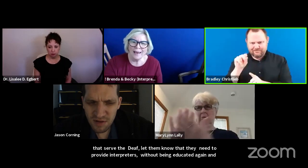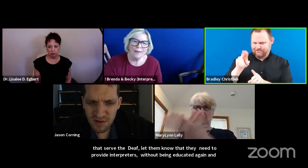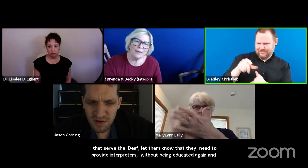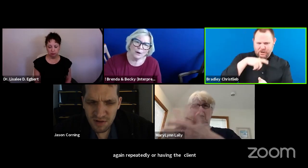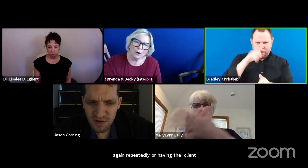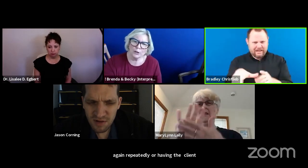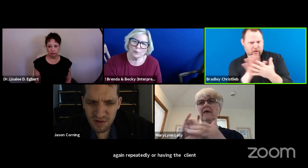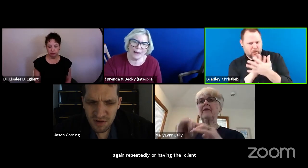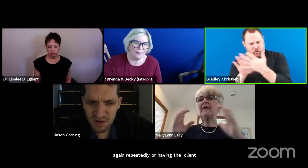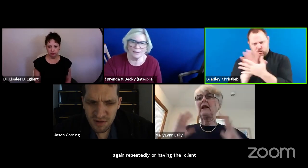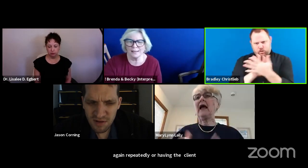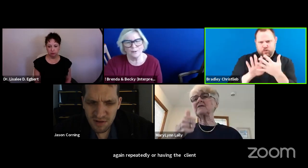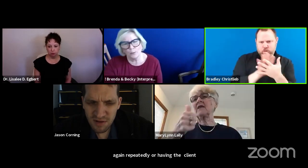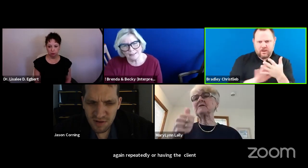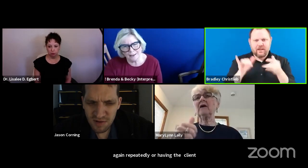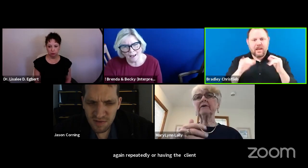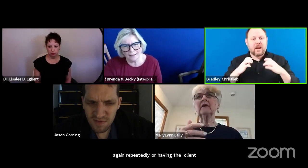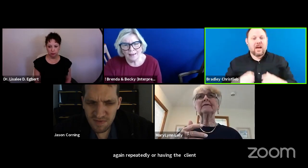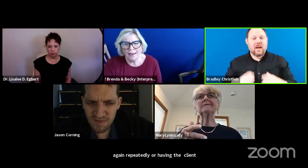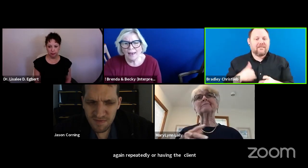And then they argue back and they say, no, it's not.